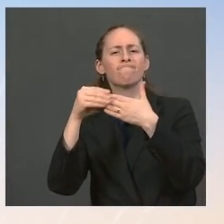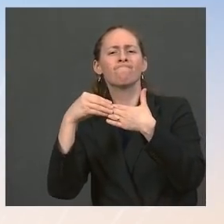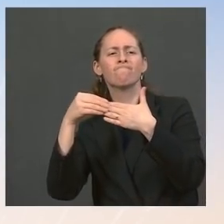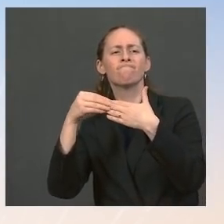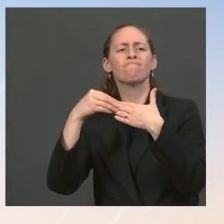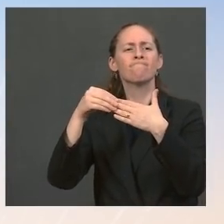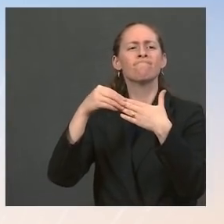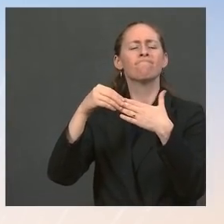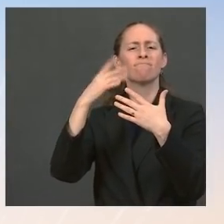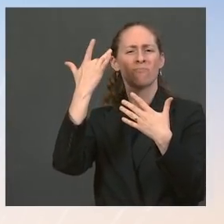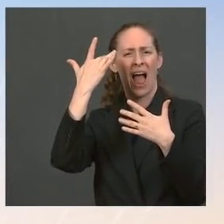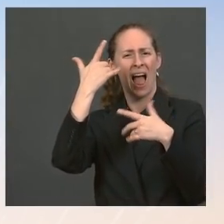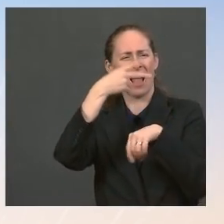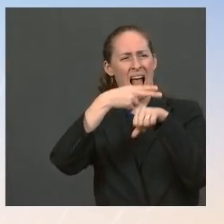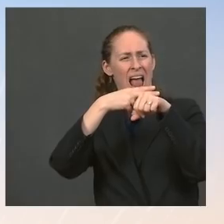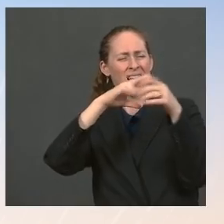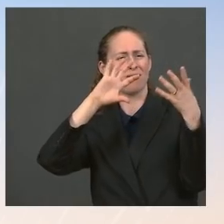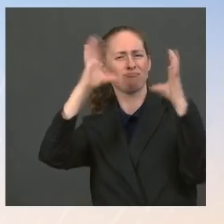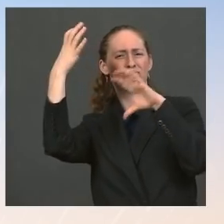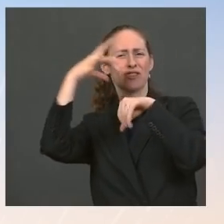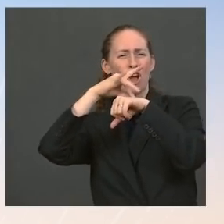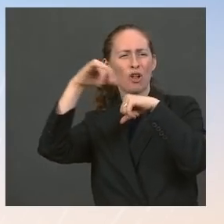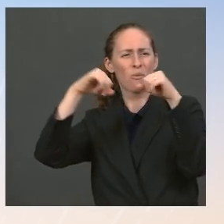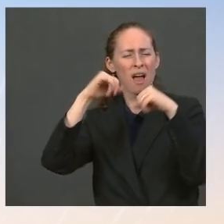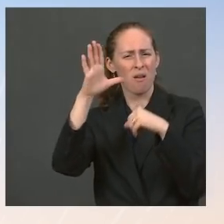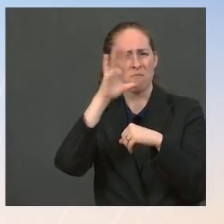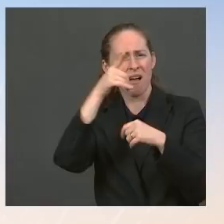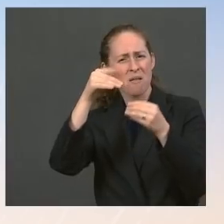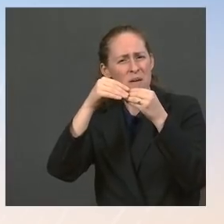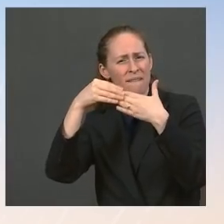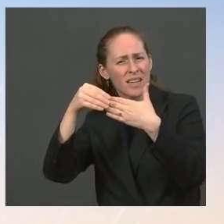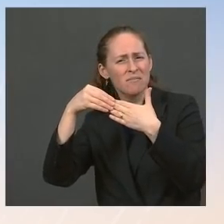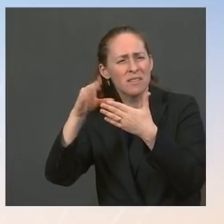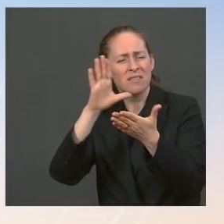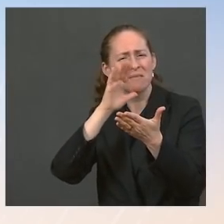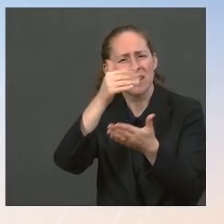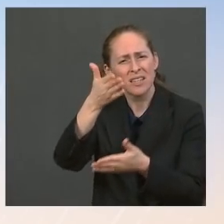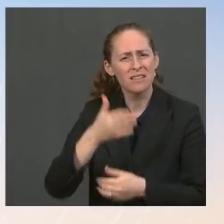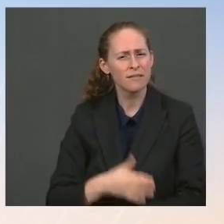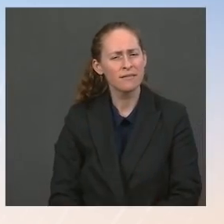Have you considered that at all, sir? Secretary Mayorkas: So, let me -- let me speak to that.